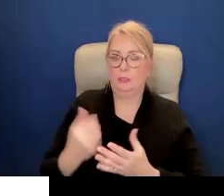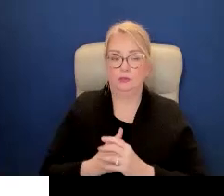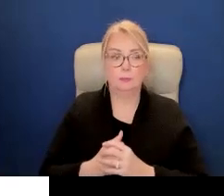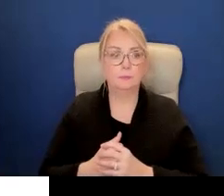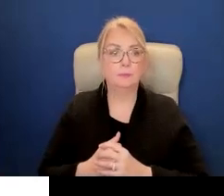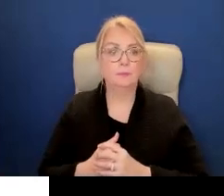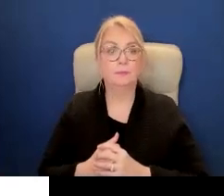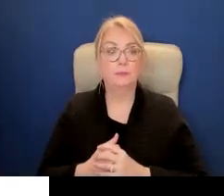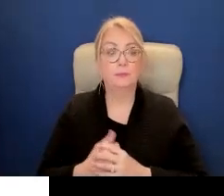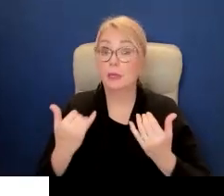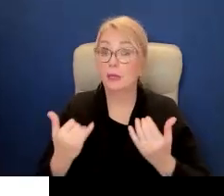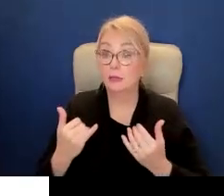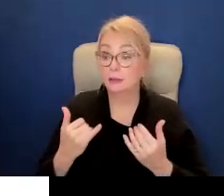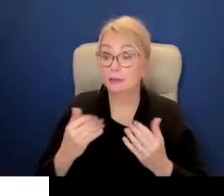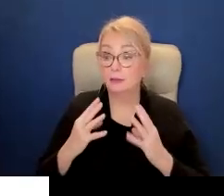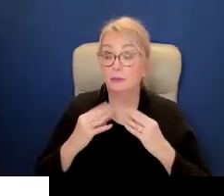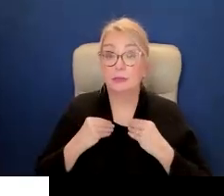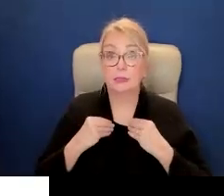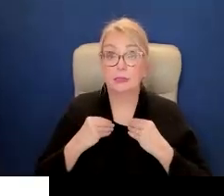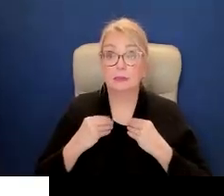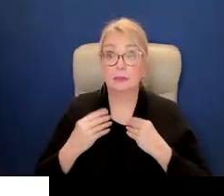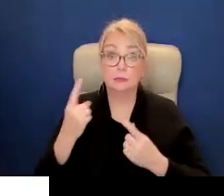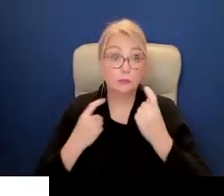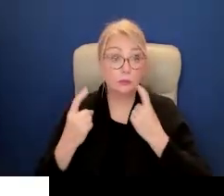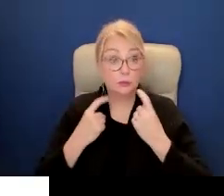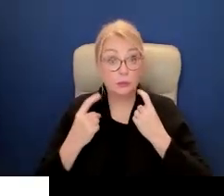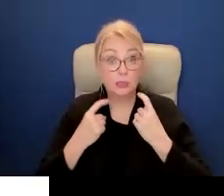And now we can definitely open the floor for any questions that you may have.